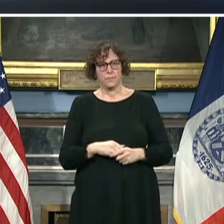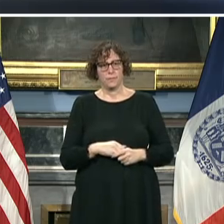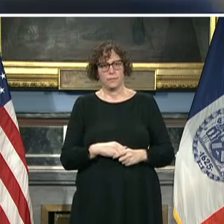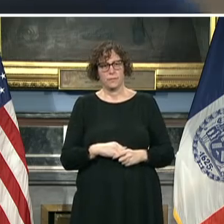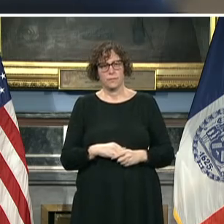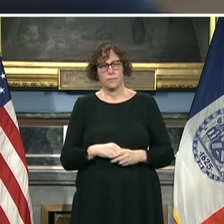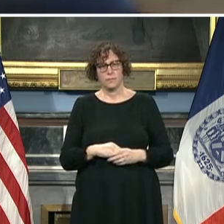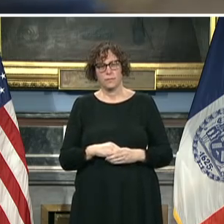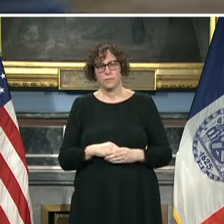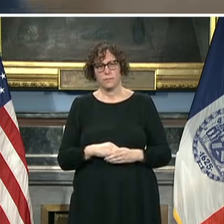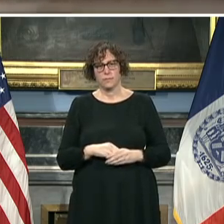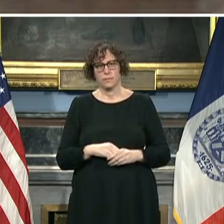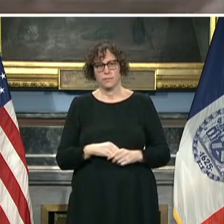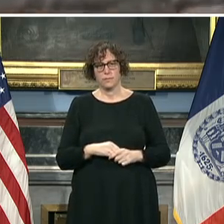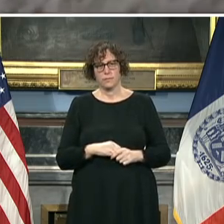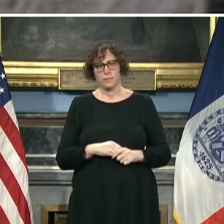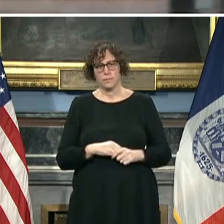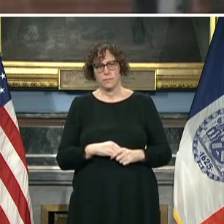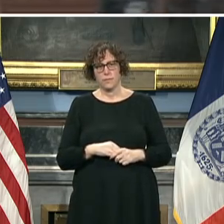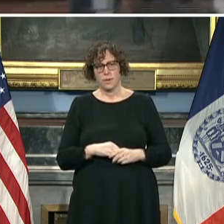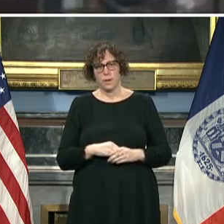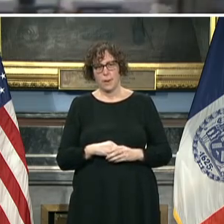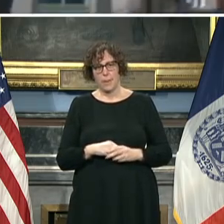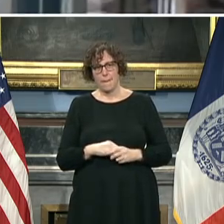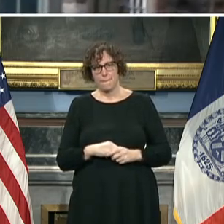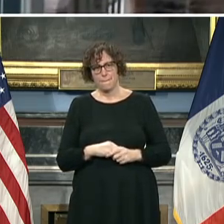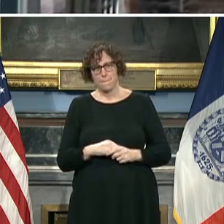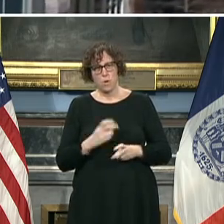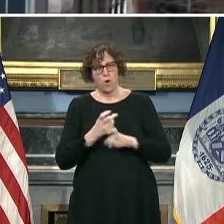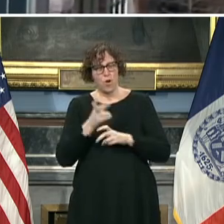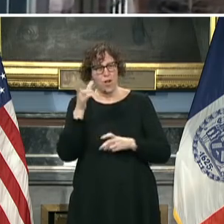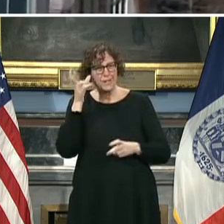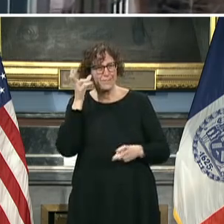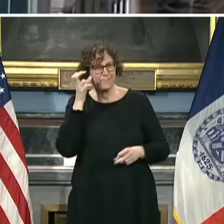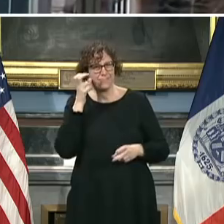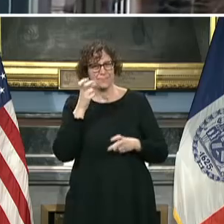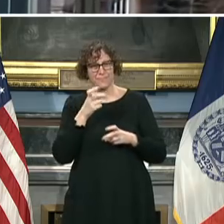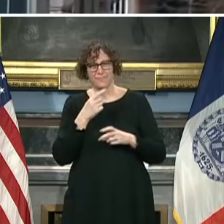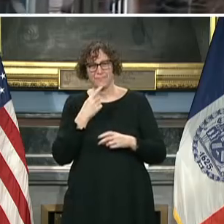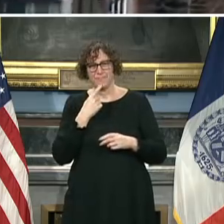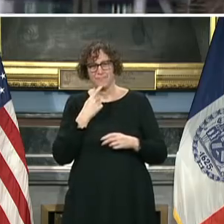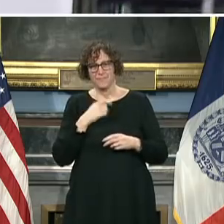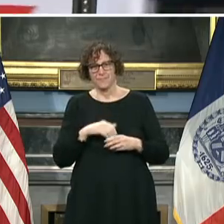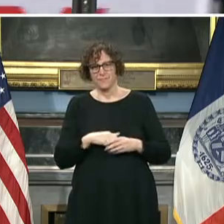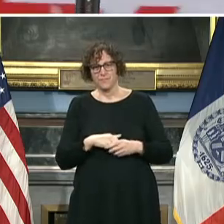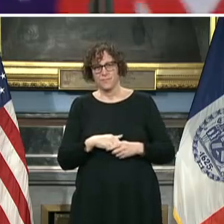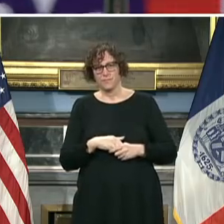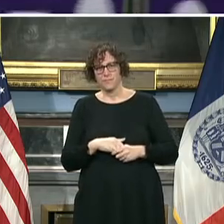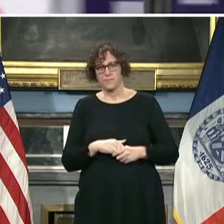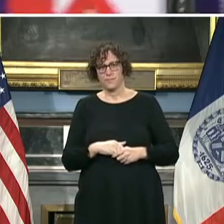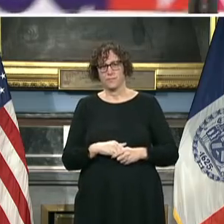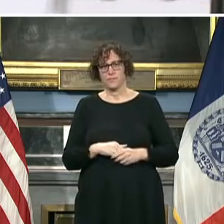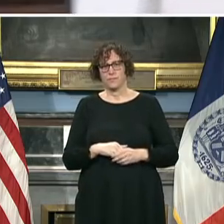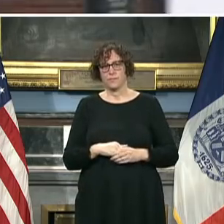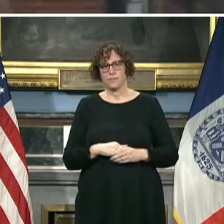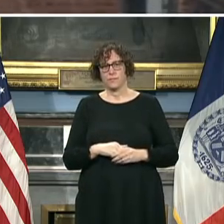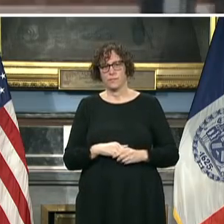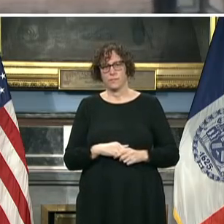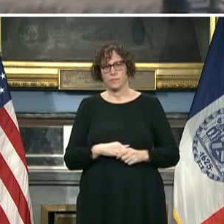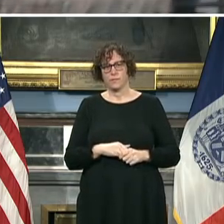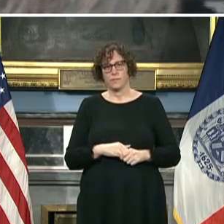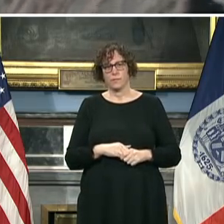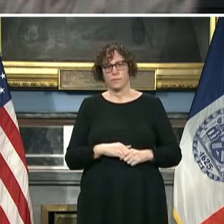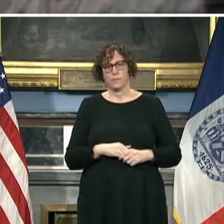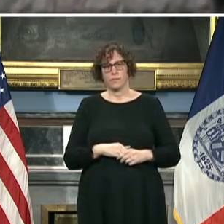WHAT DO YOU